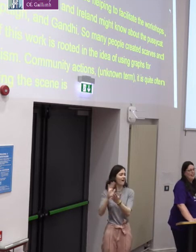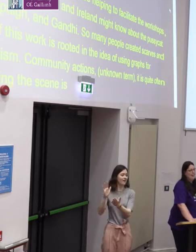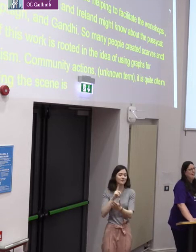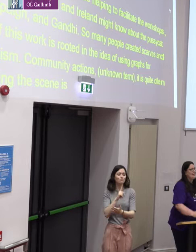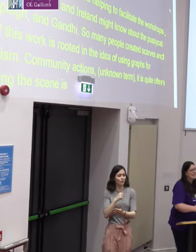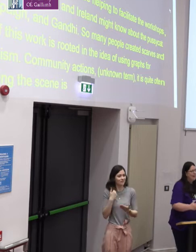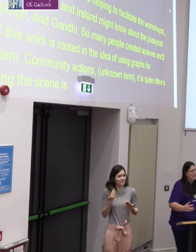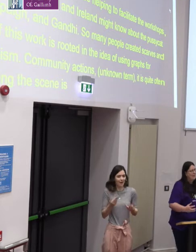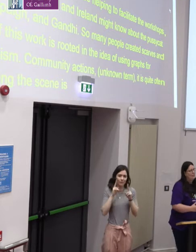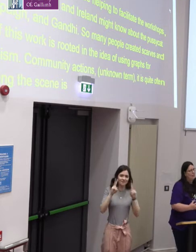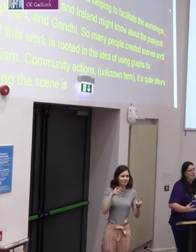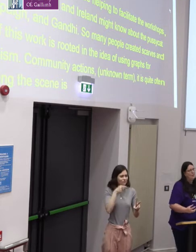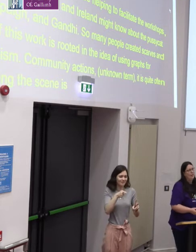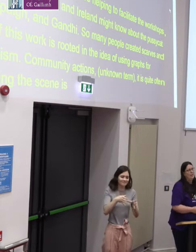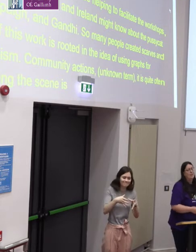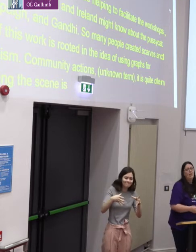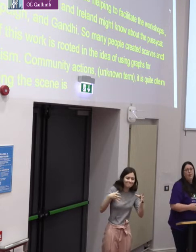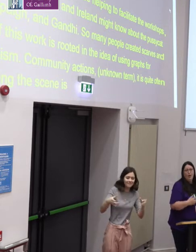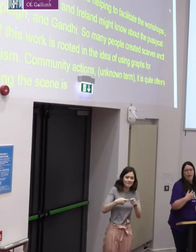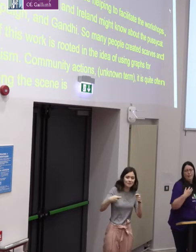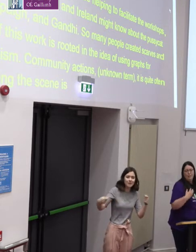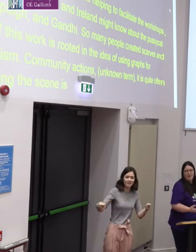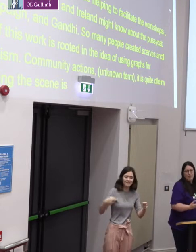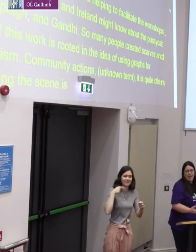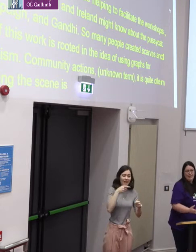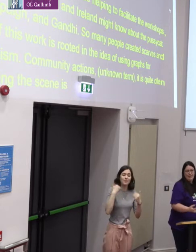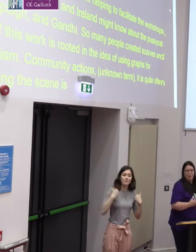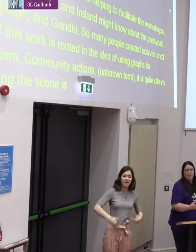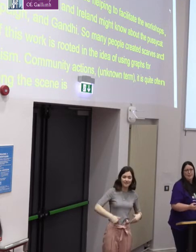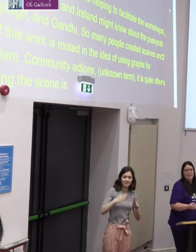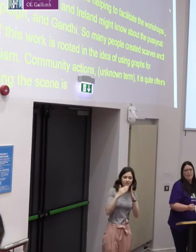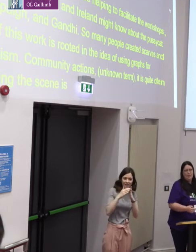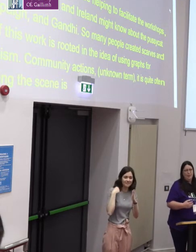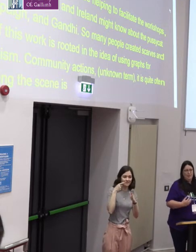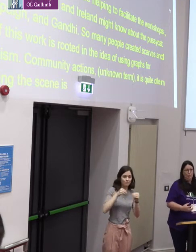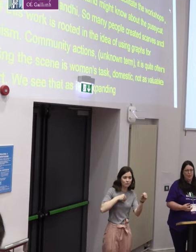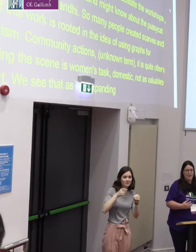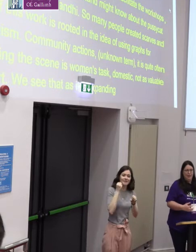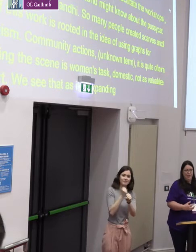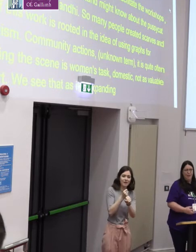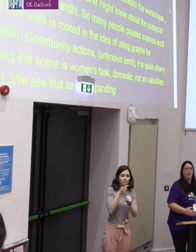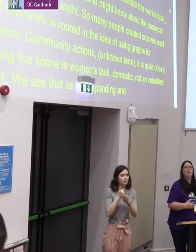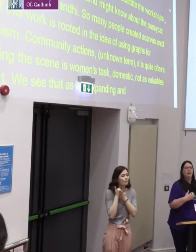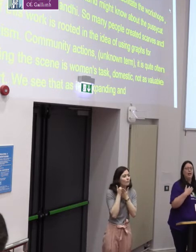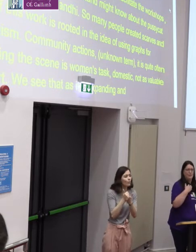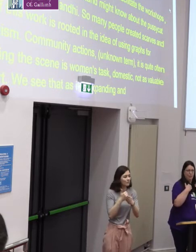We see that as it is expanding and men's sheds movement is around supporting men and their